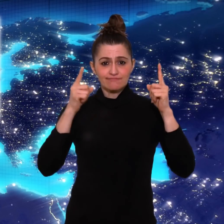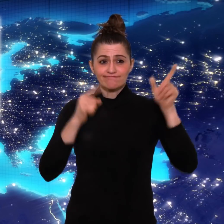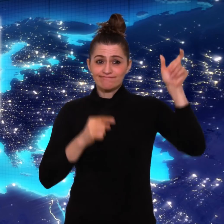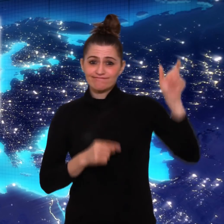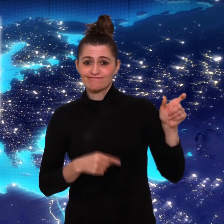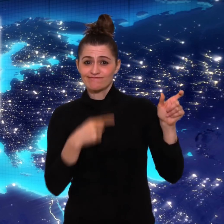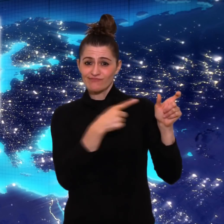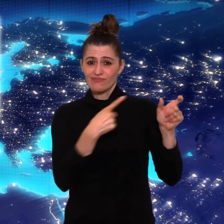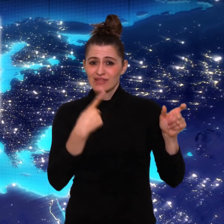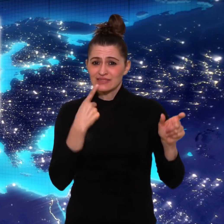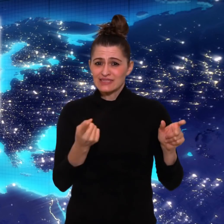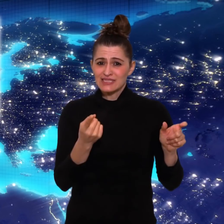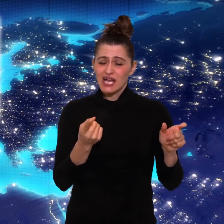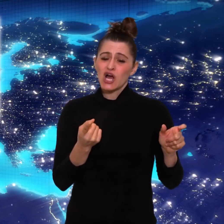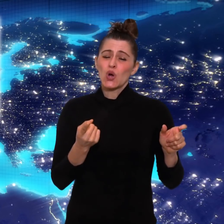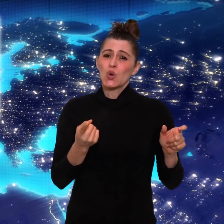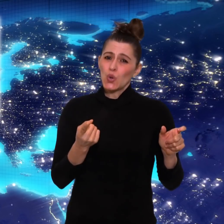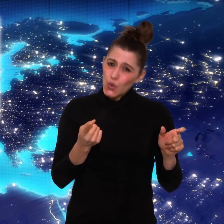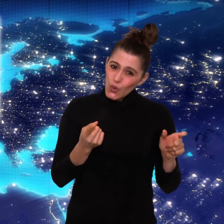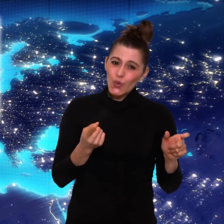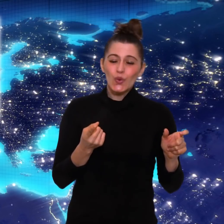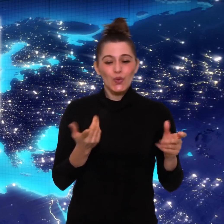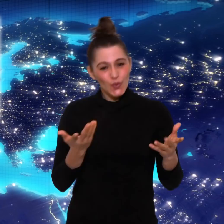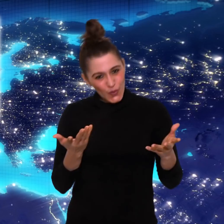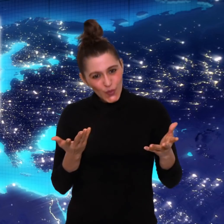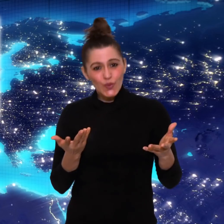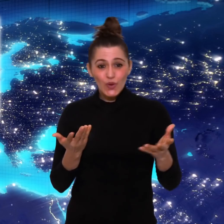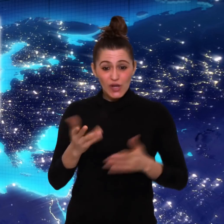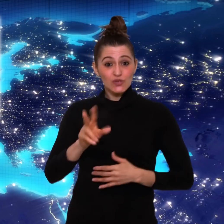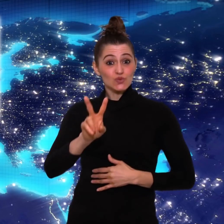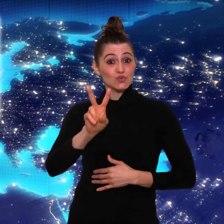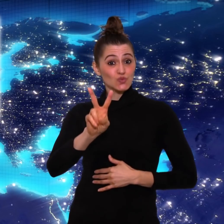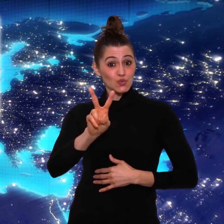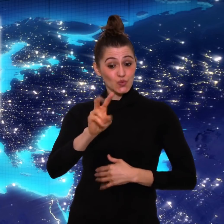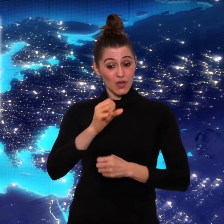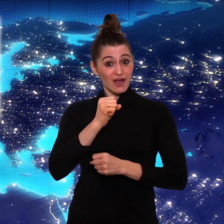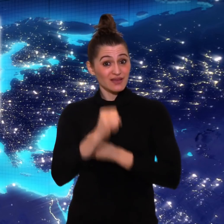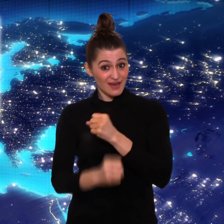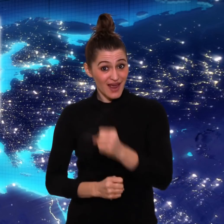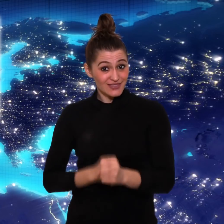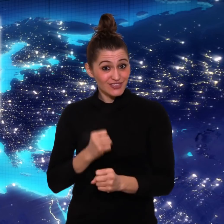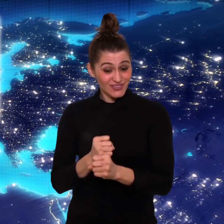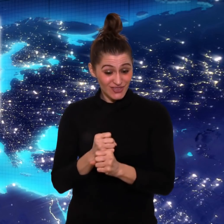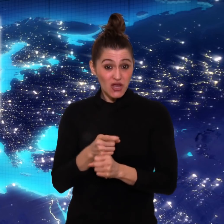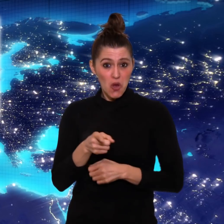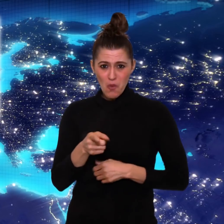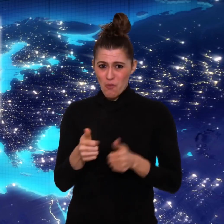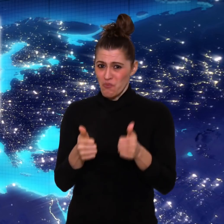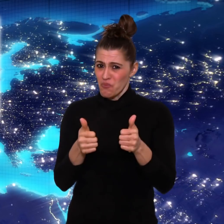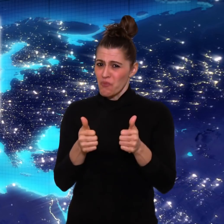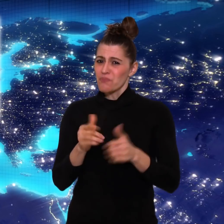admitted that two years are not